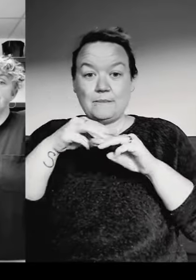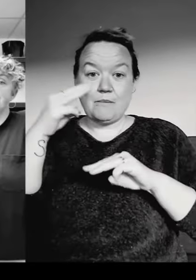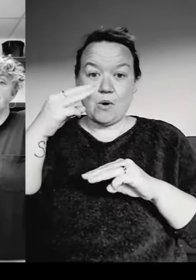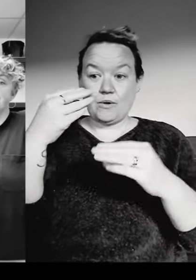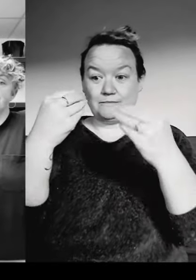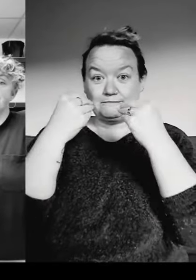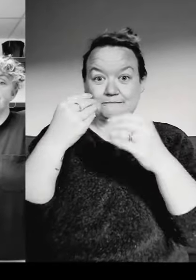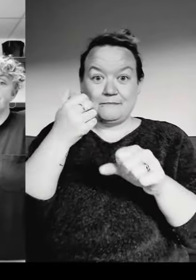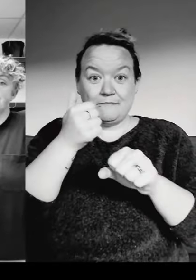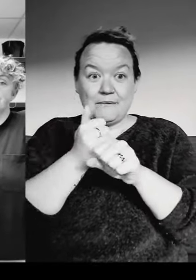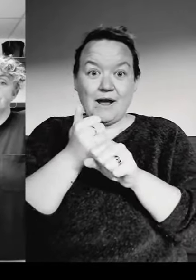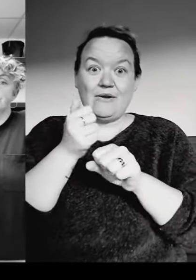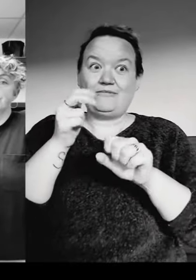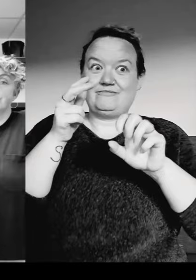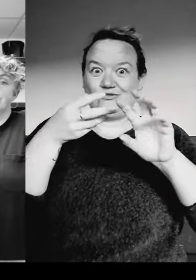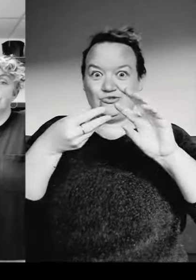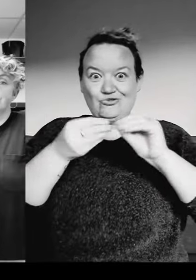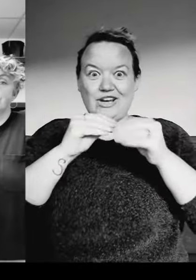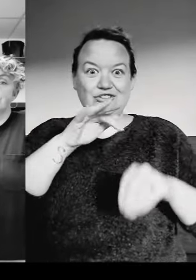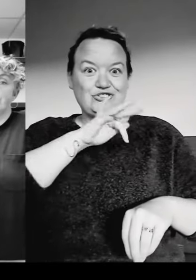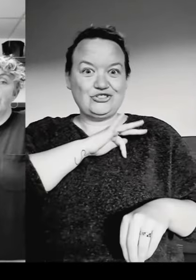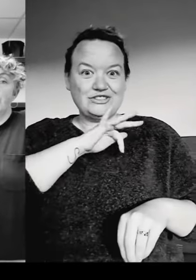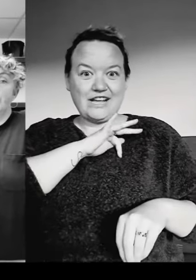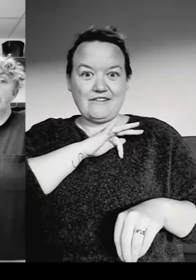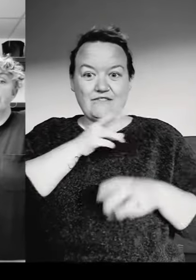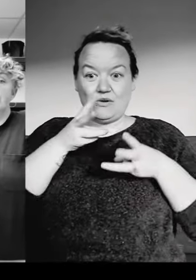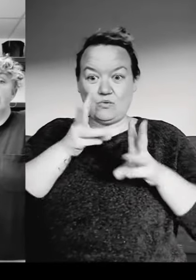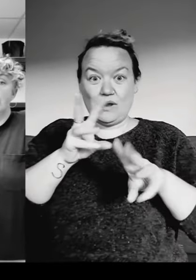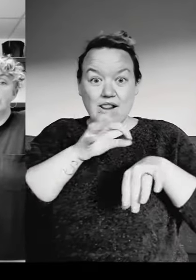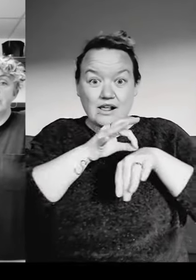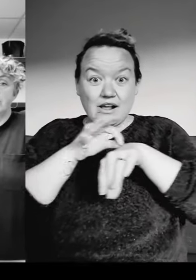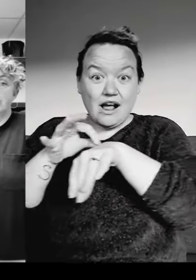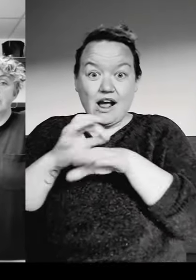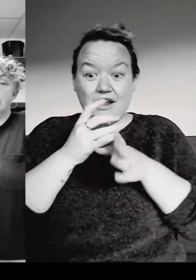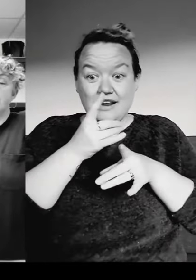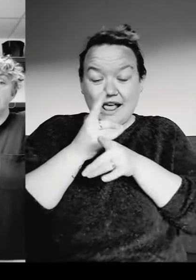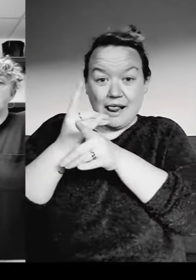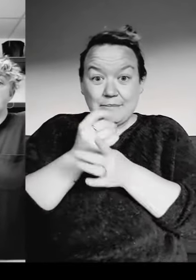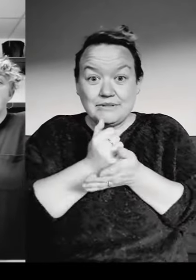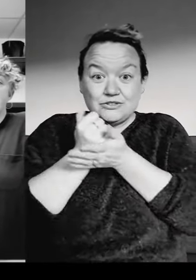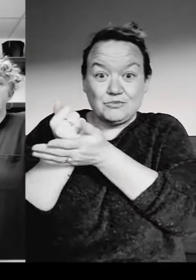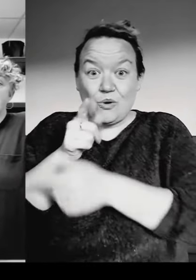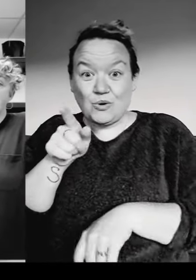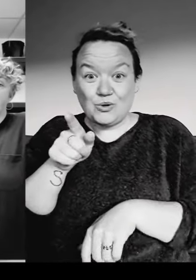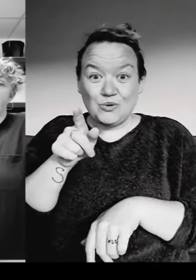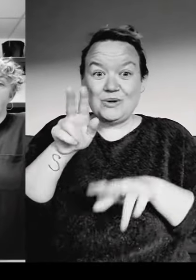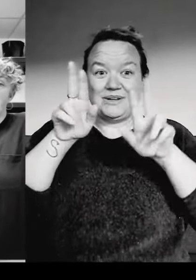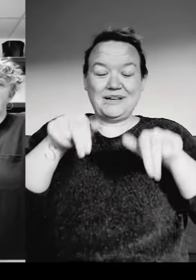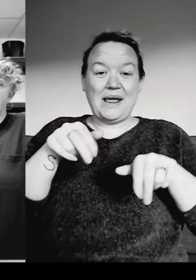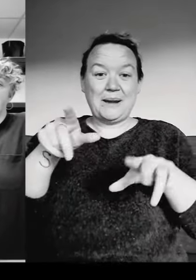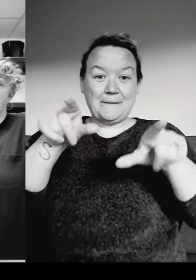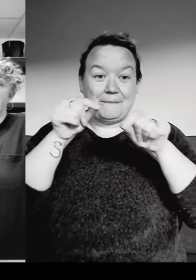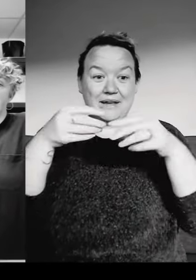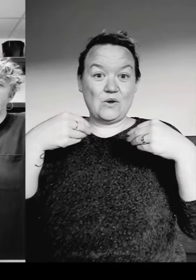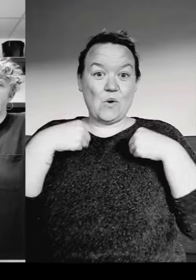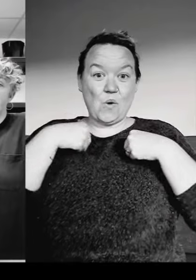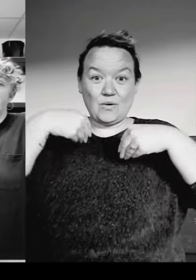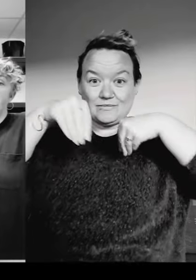from scratch, in a fabric of their choice. We provide all of the materials and we make sure that everybody goes home with a lampshade that they love.